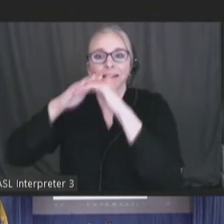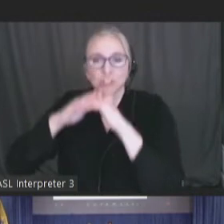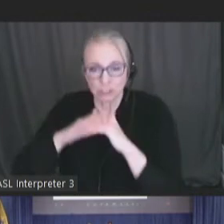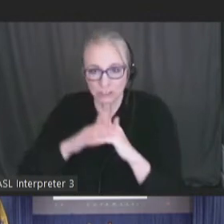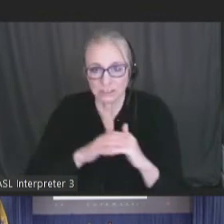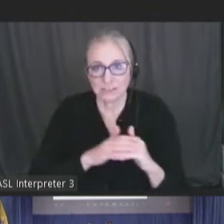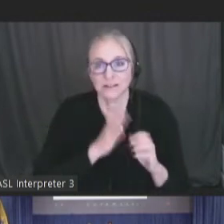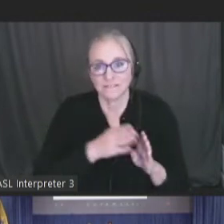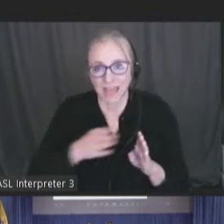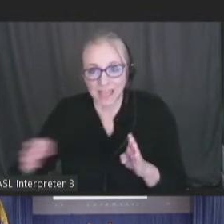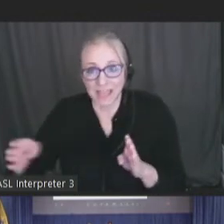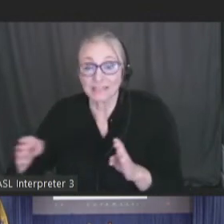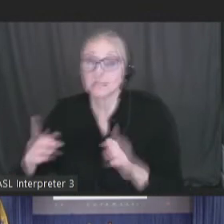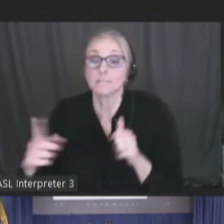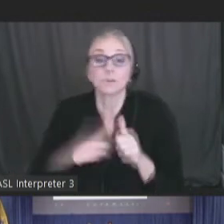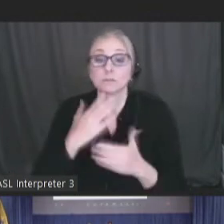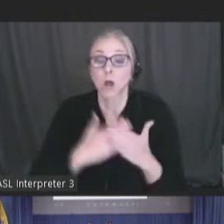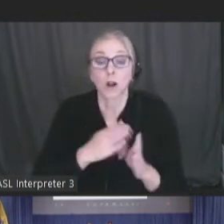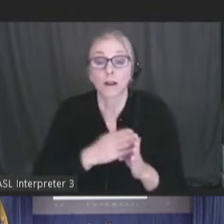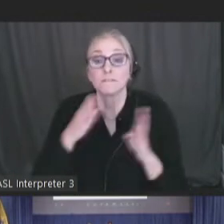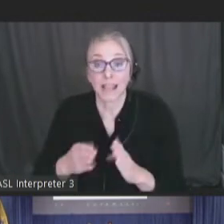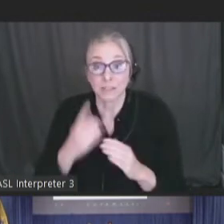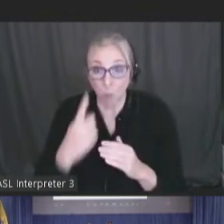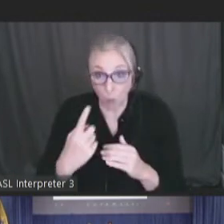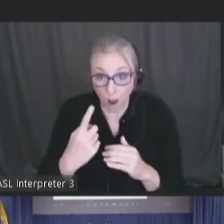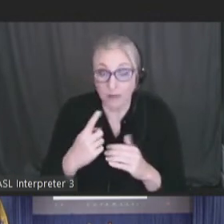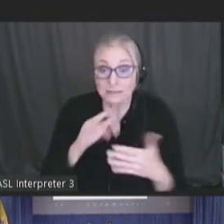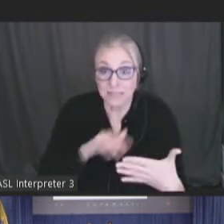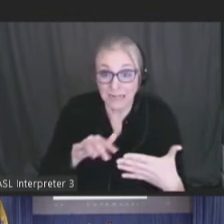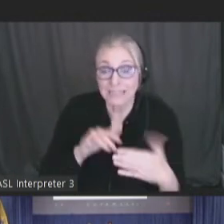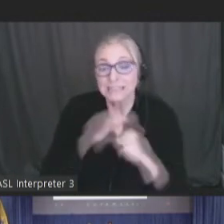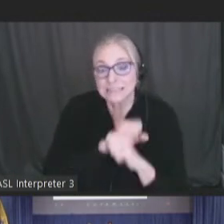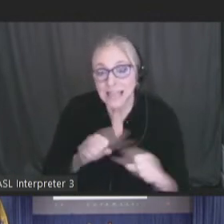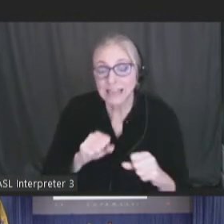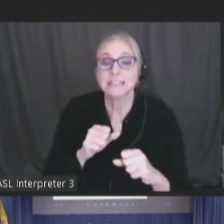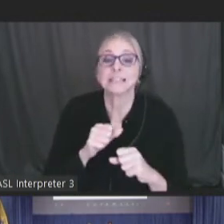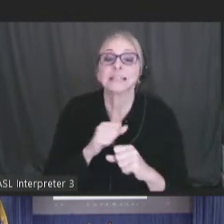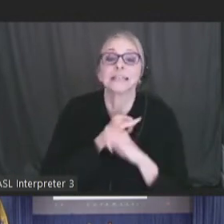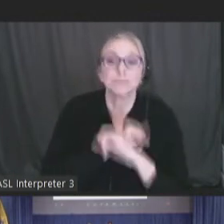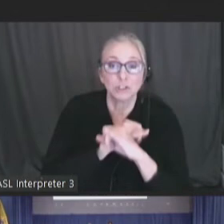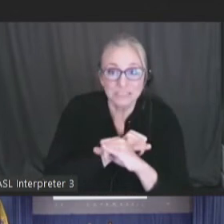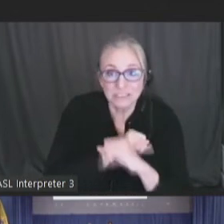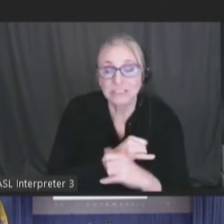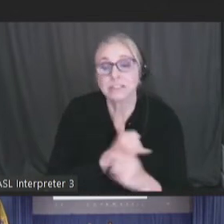the first part of the phase 1 study, safety, and Immunogenicity. We expect to have those results,